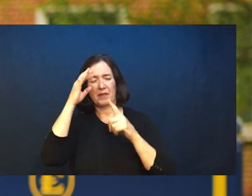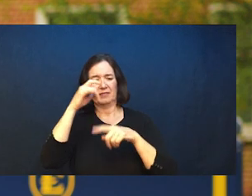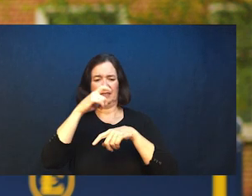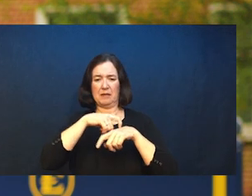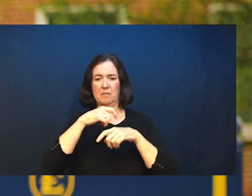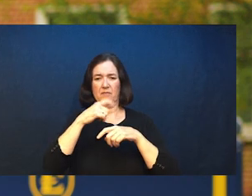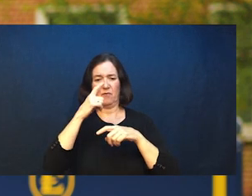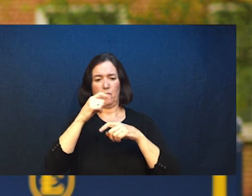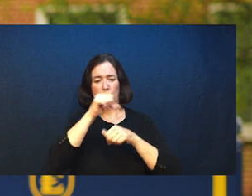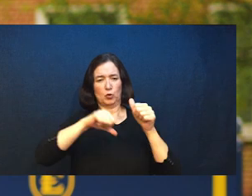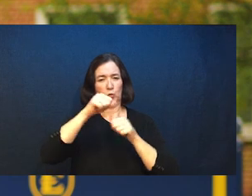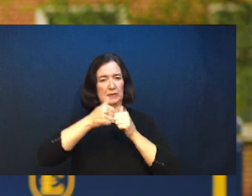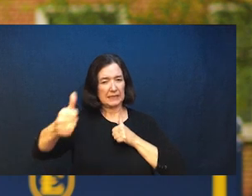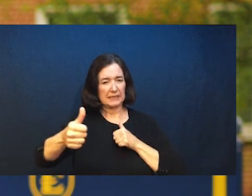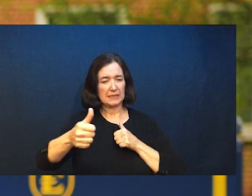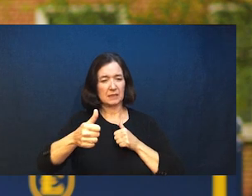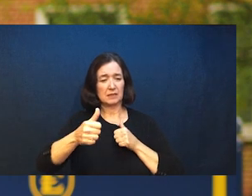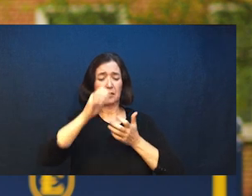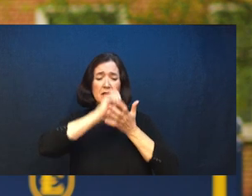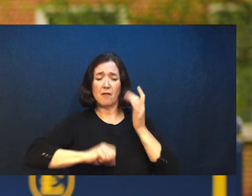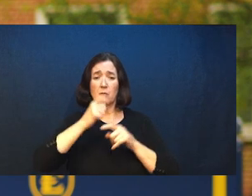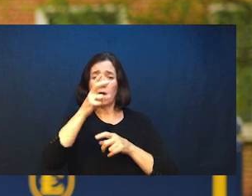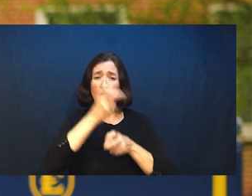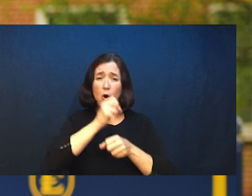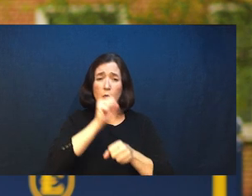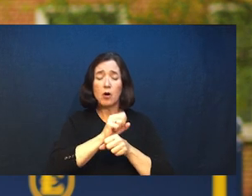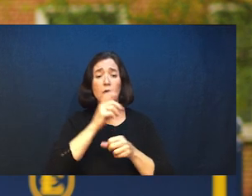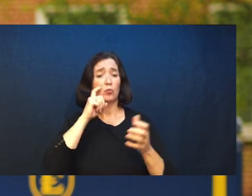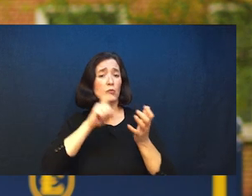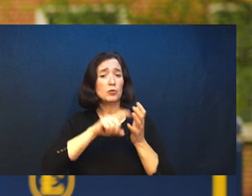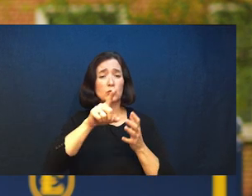This should not distract from your hard work and recognition of excellence in the classroom and clinical practice.